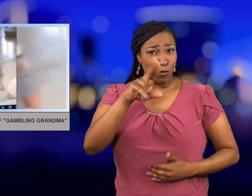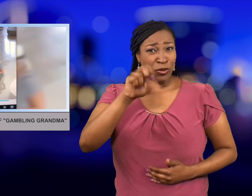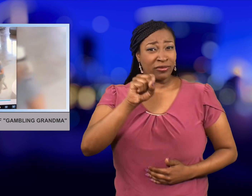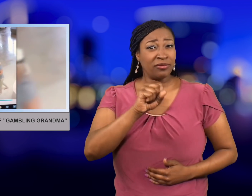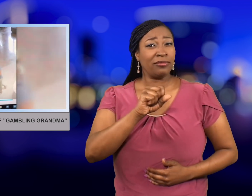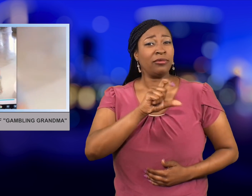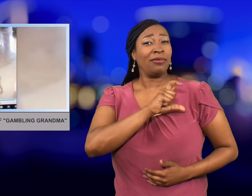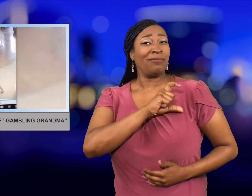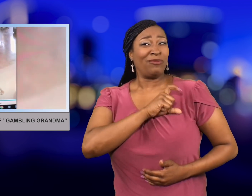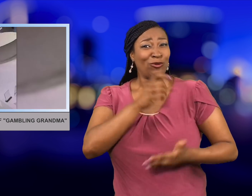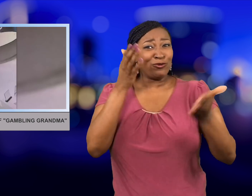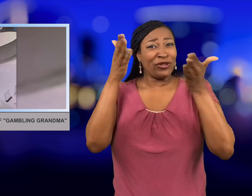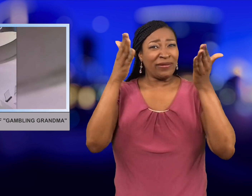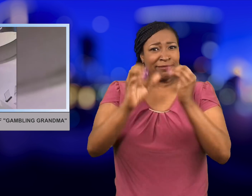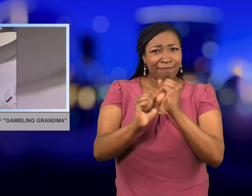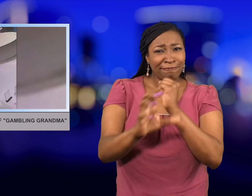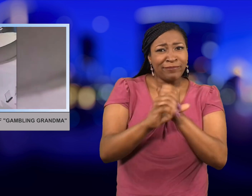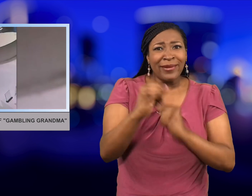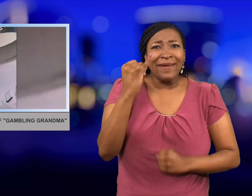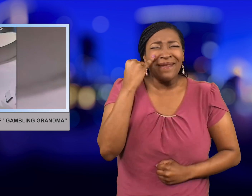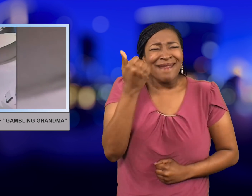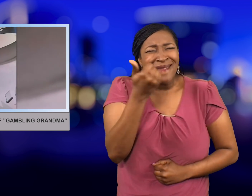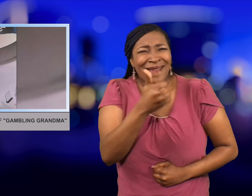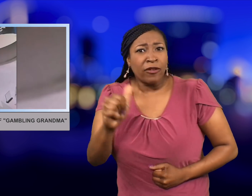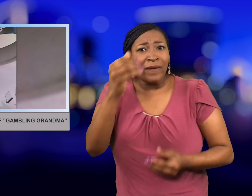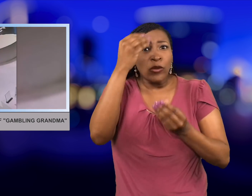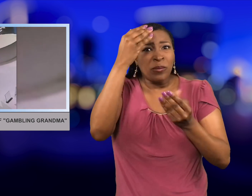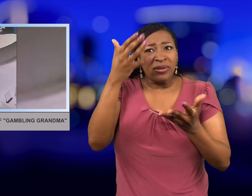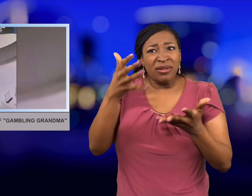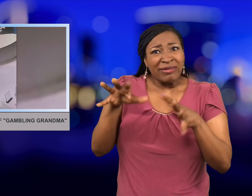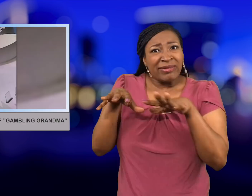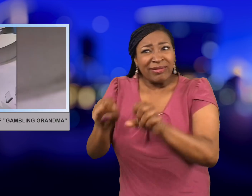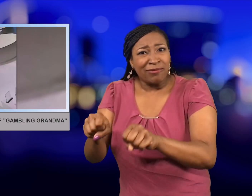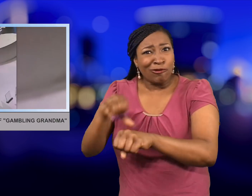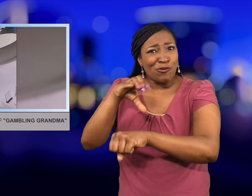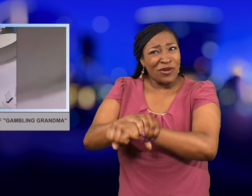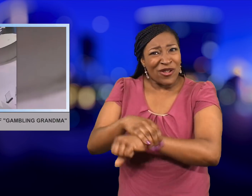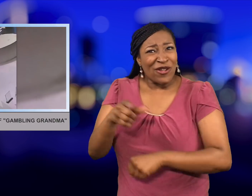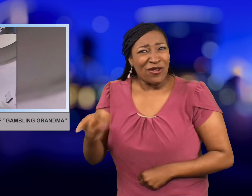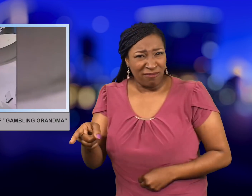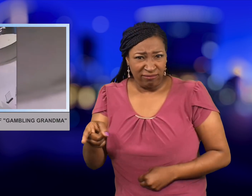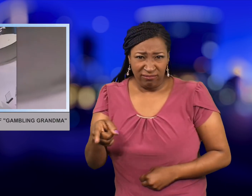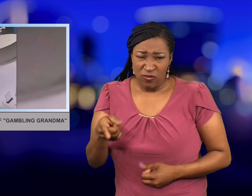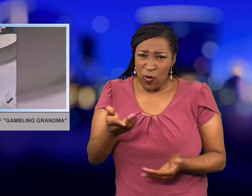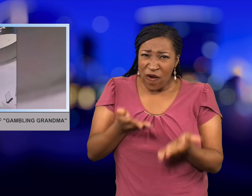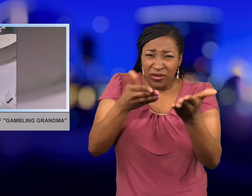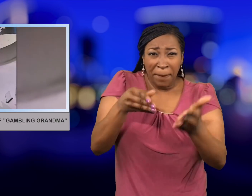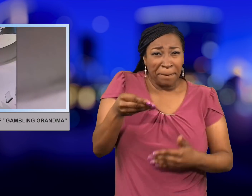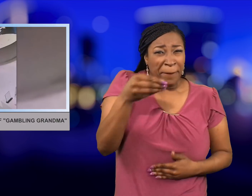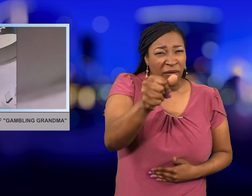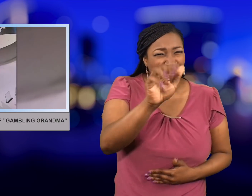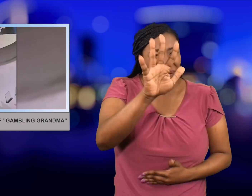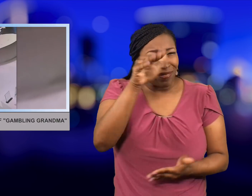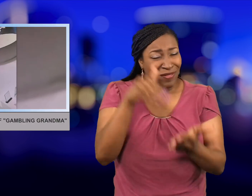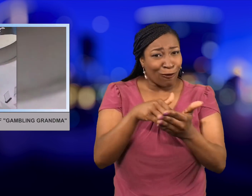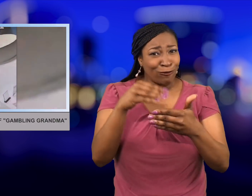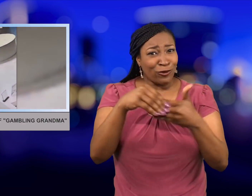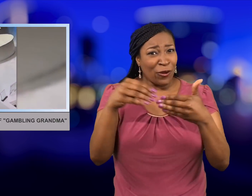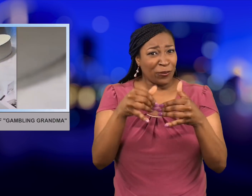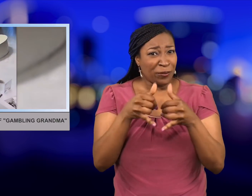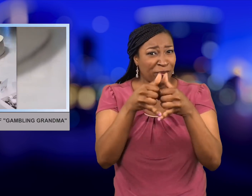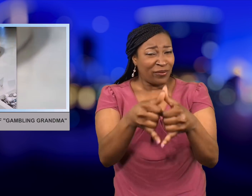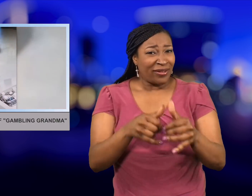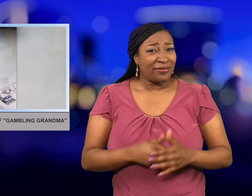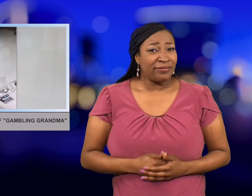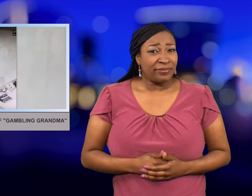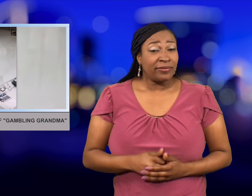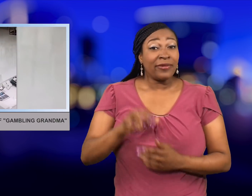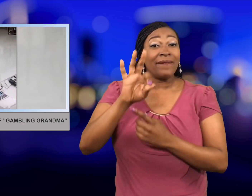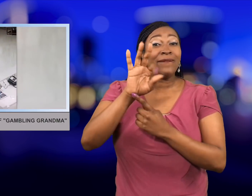The US marshals service is offering a $5,000 reward for information leading to her arrest